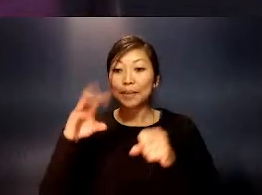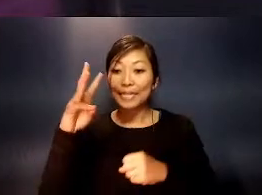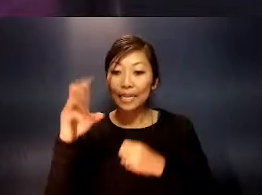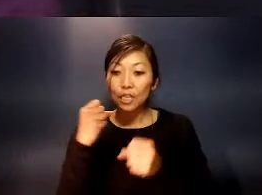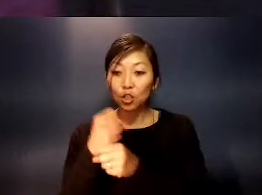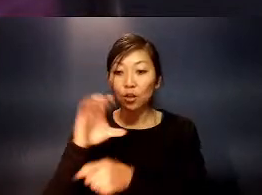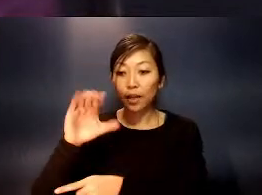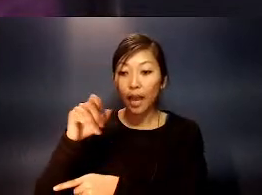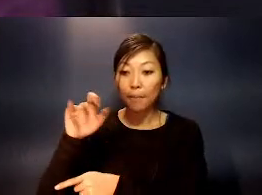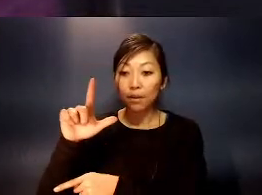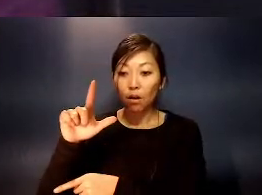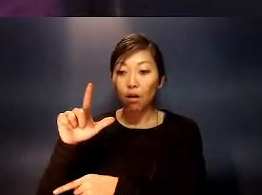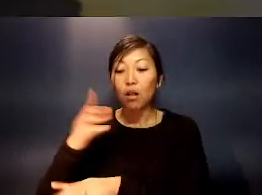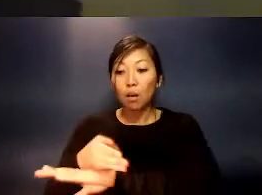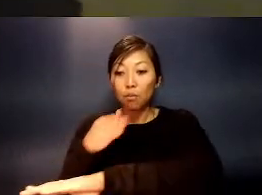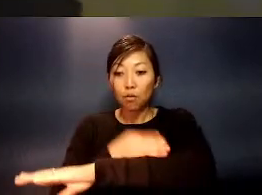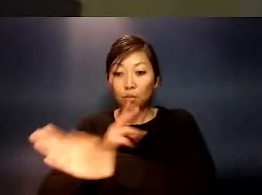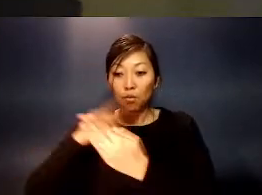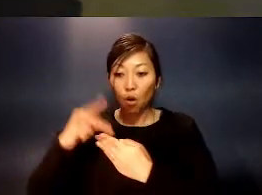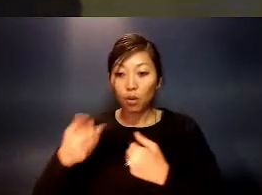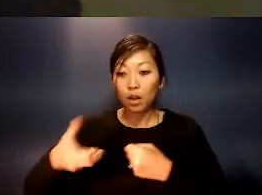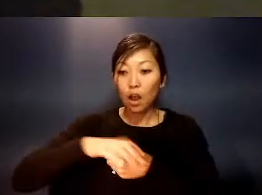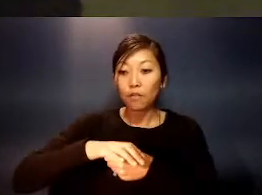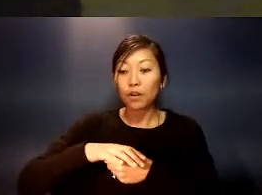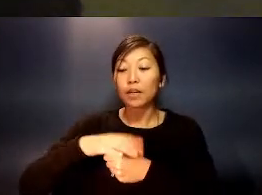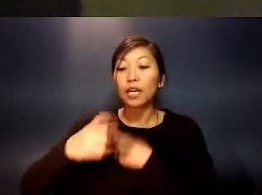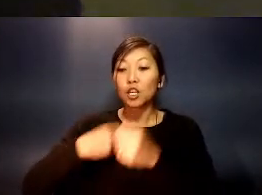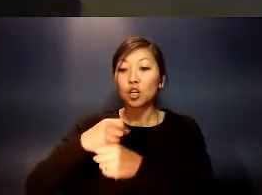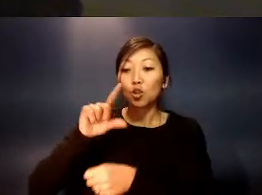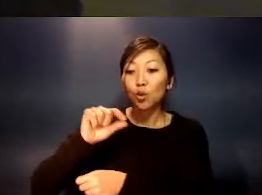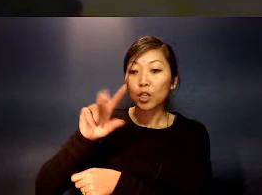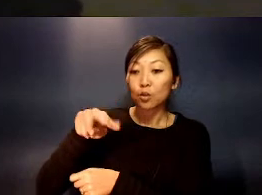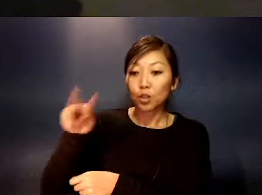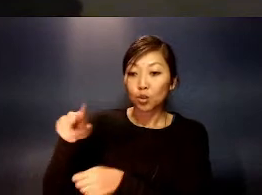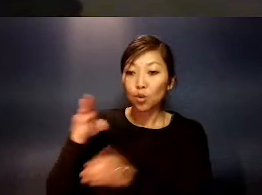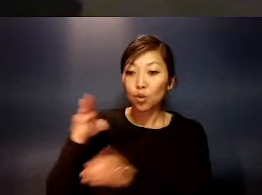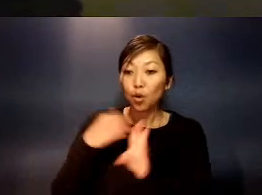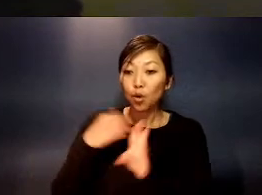COMMITTEE. IS THERE ANY DISCUSSION? HAS MOVED THIS RECOMMENDATION FROM THE BUDGET